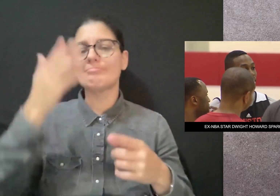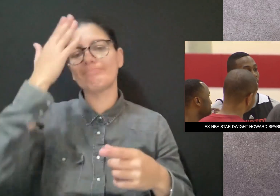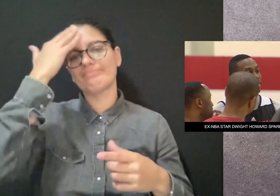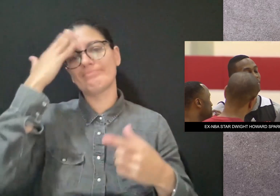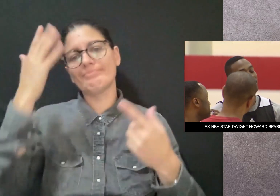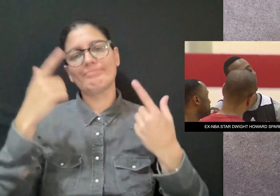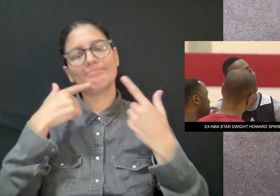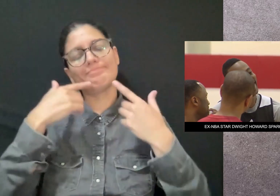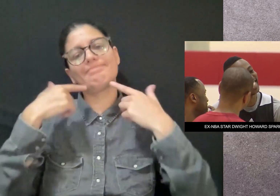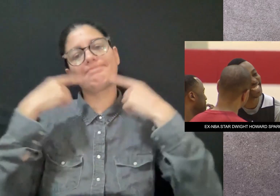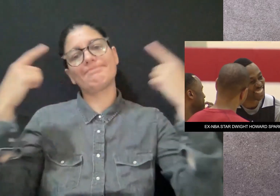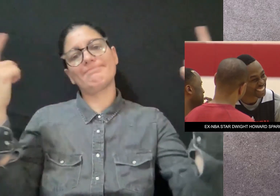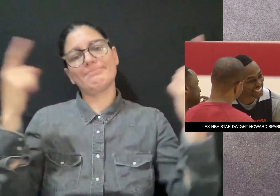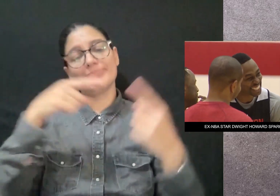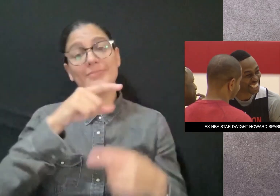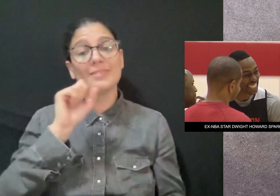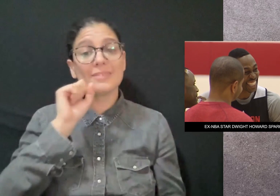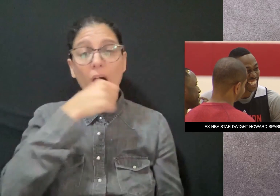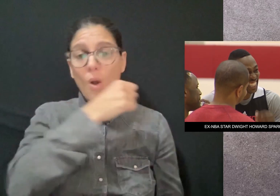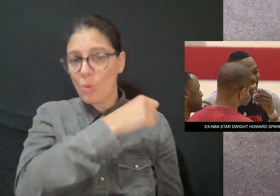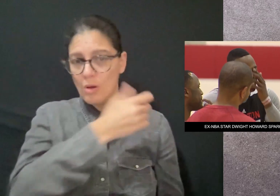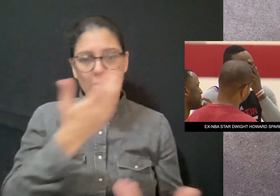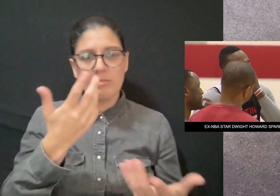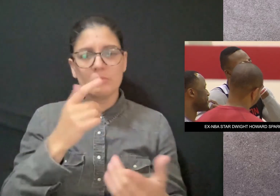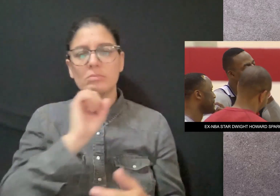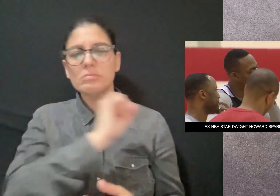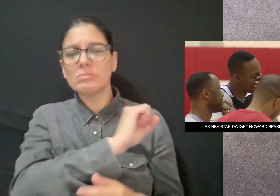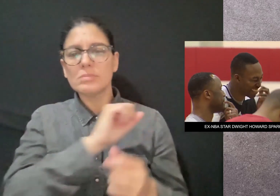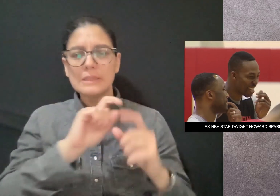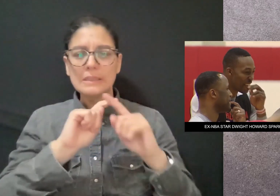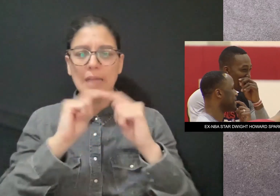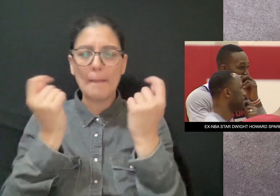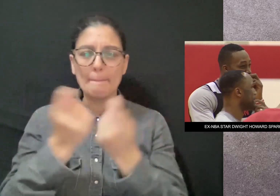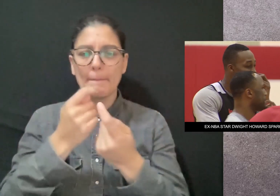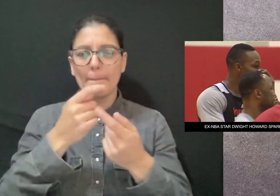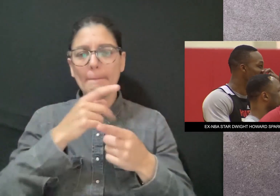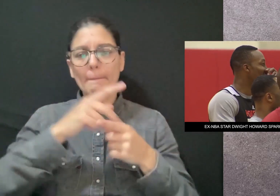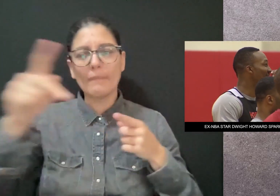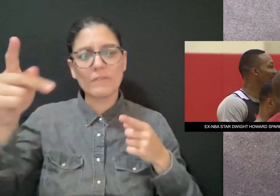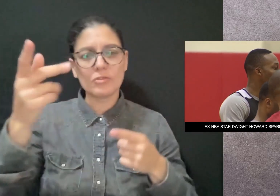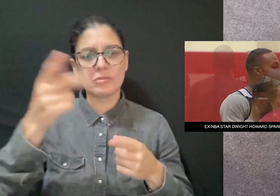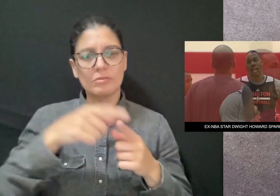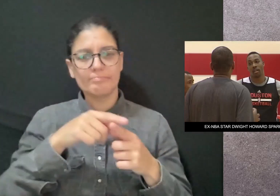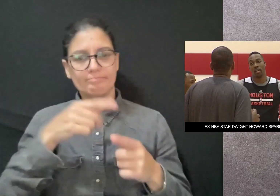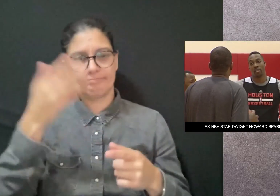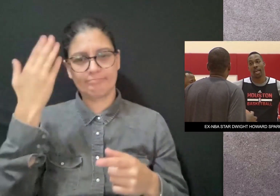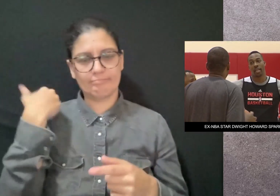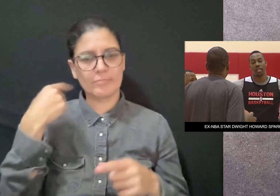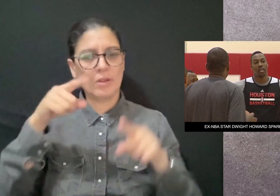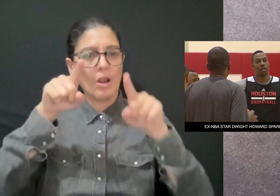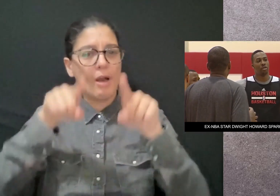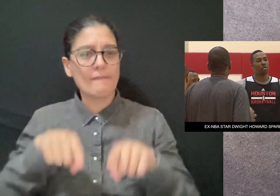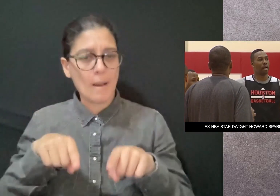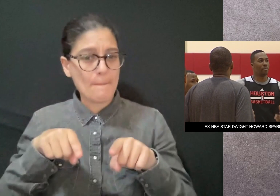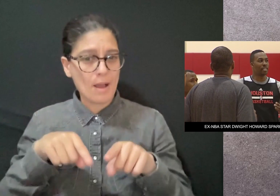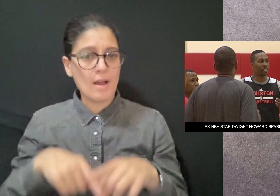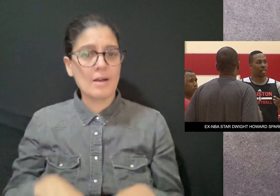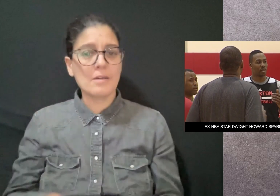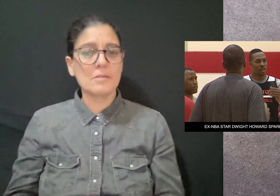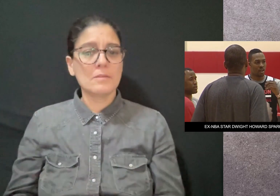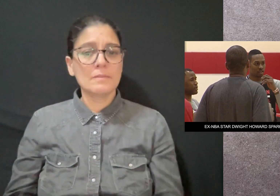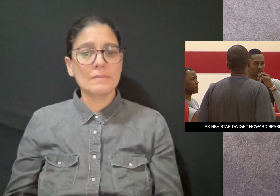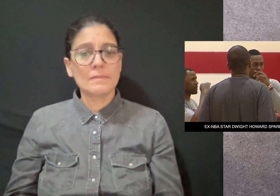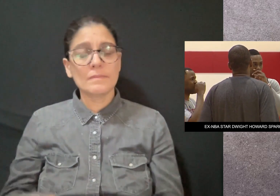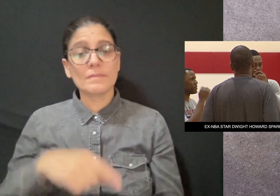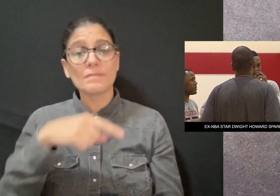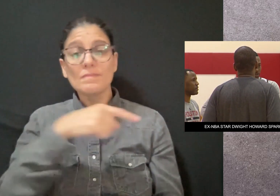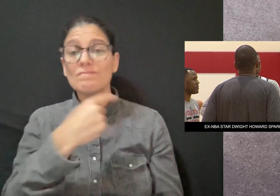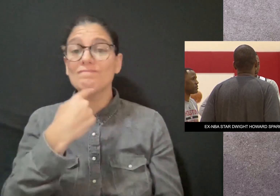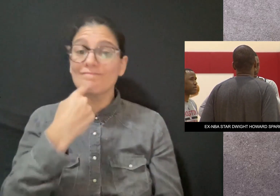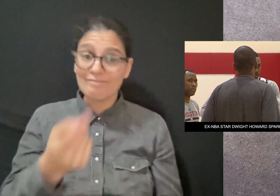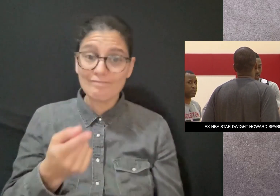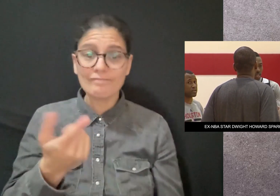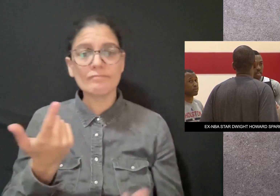Howard has enjoyed huge popularity in Taiwan since joining his professional team last November